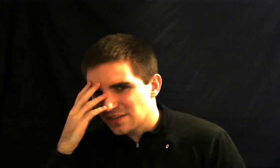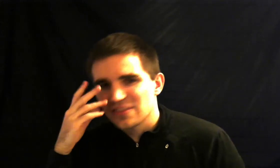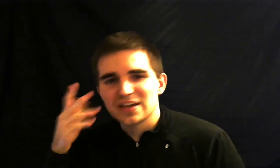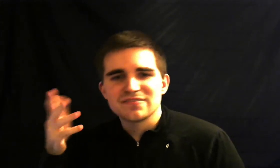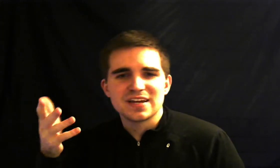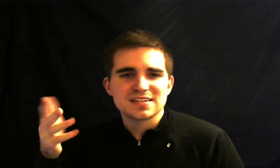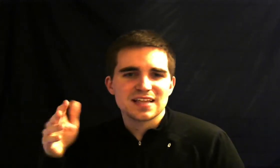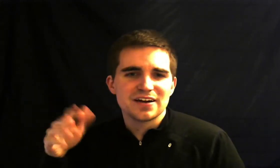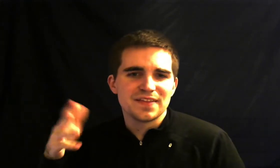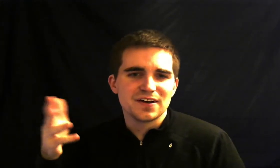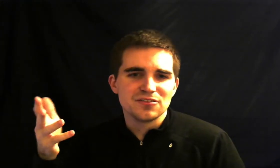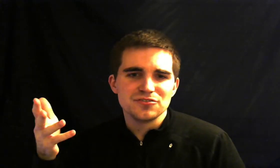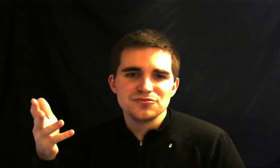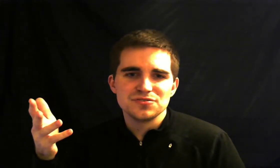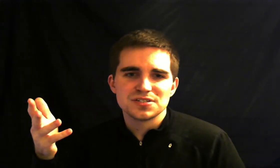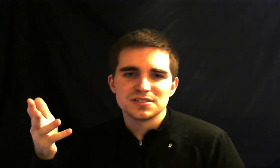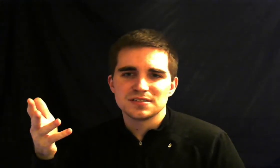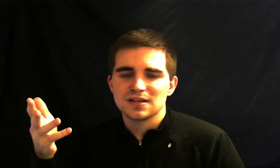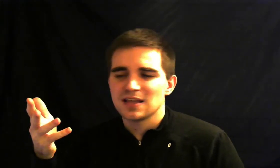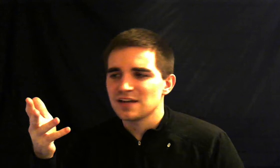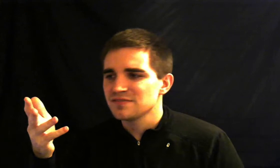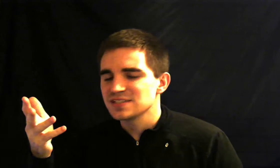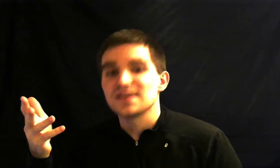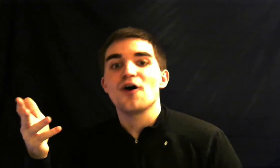they'll think of the next letter and they'll lose a lot of things and then oh